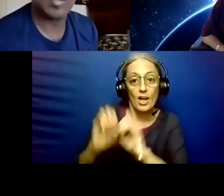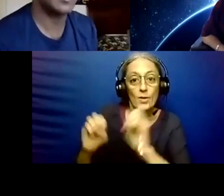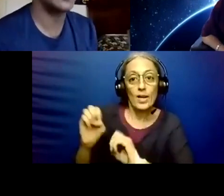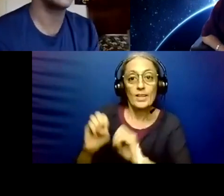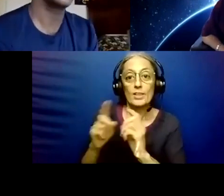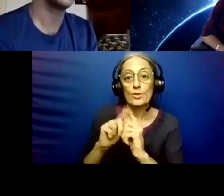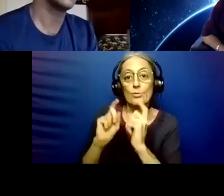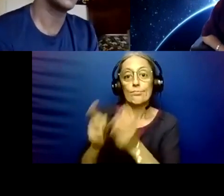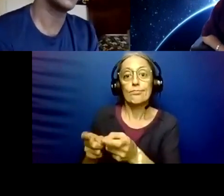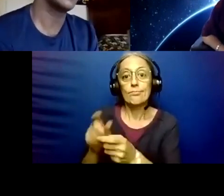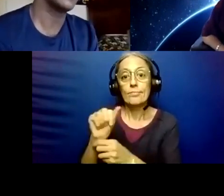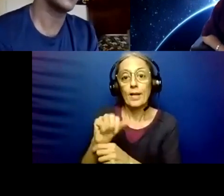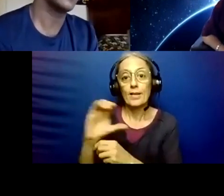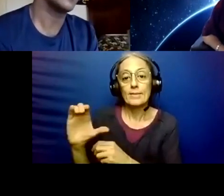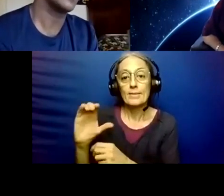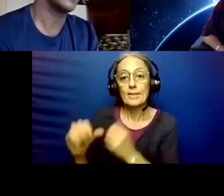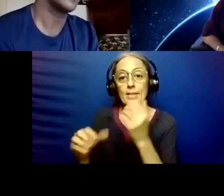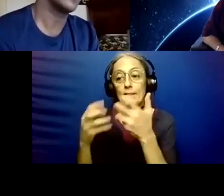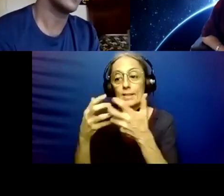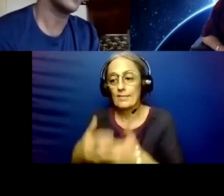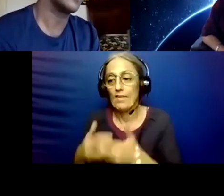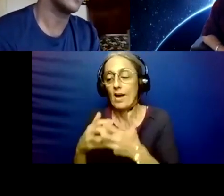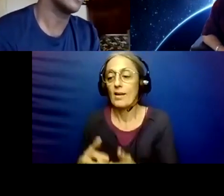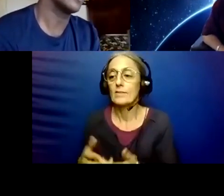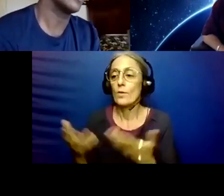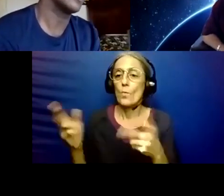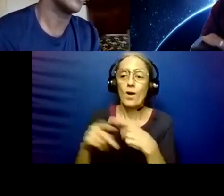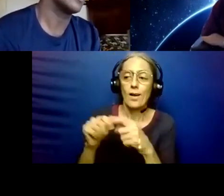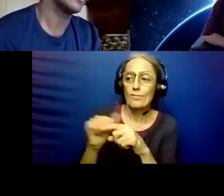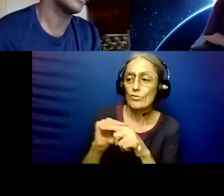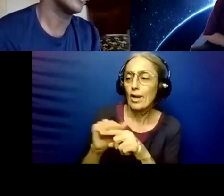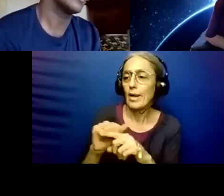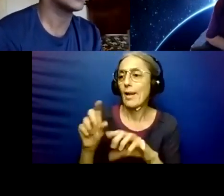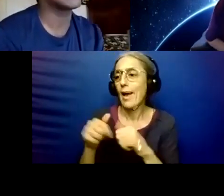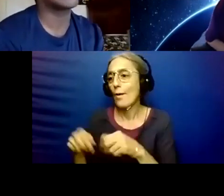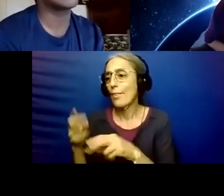how they're using them, what more they could benefit from.